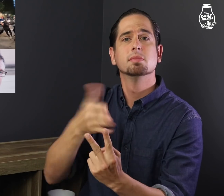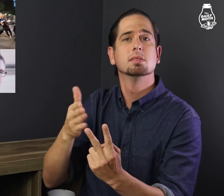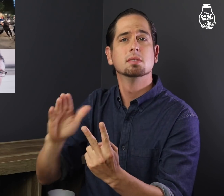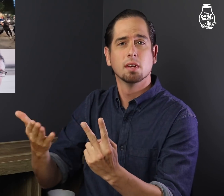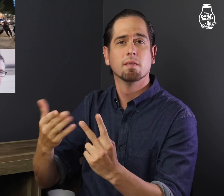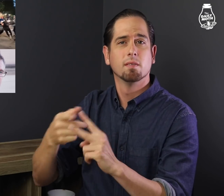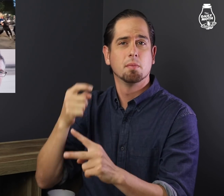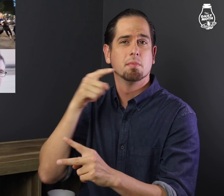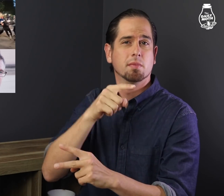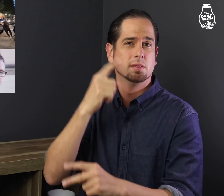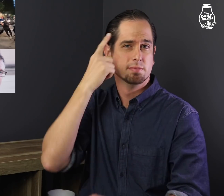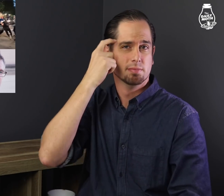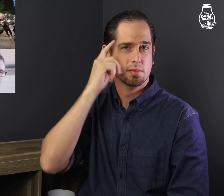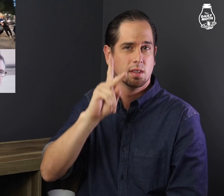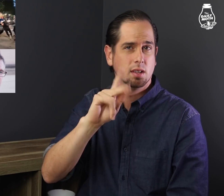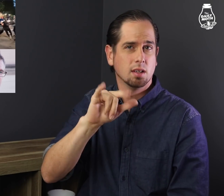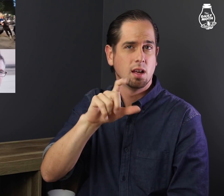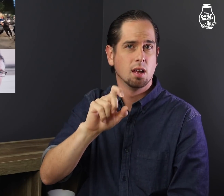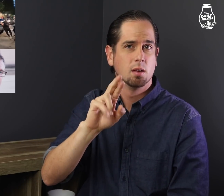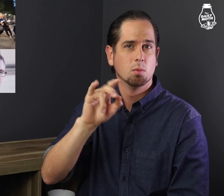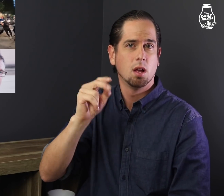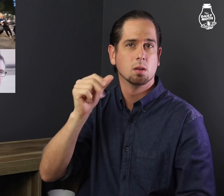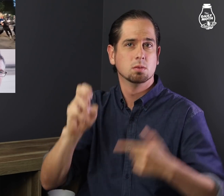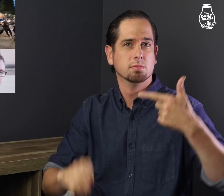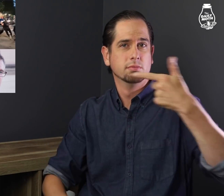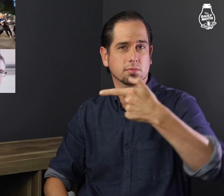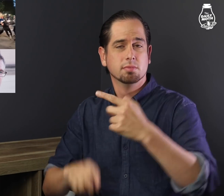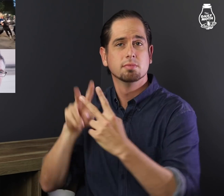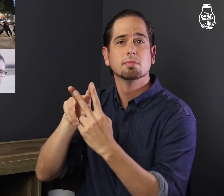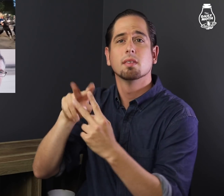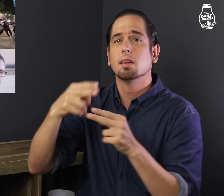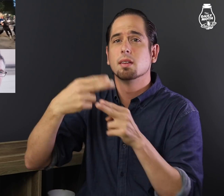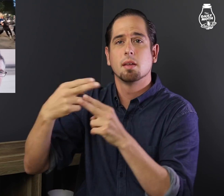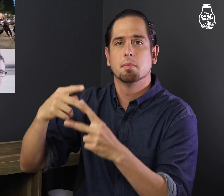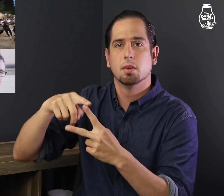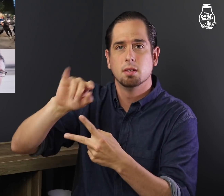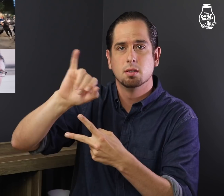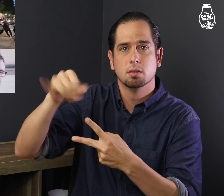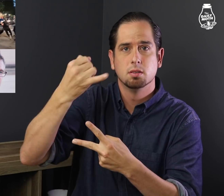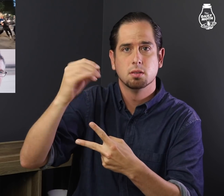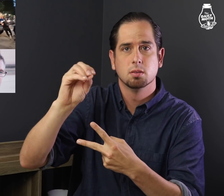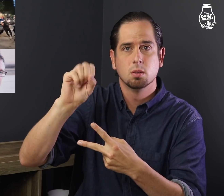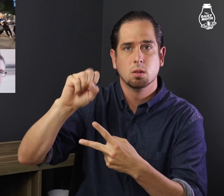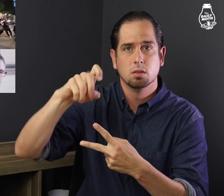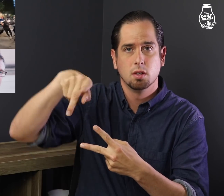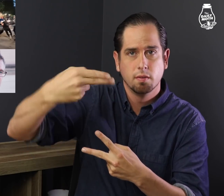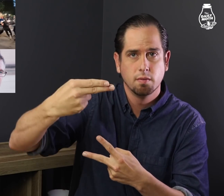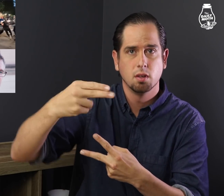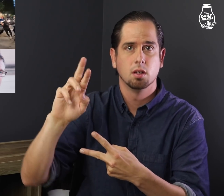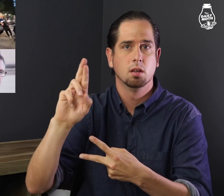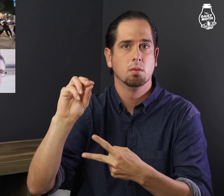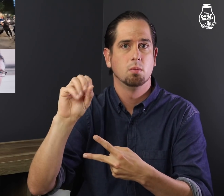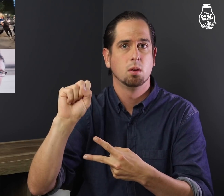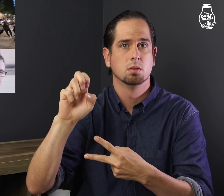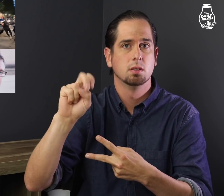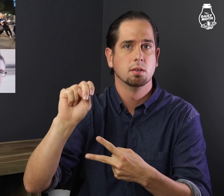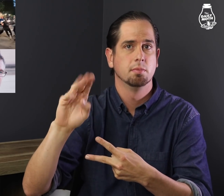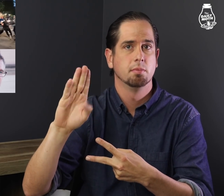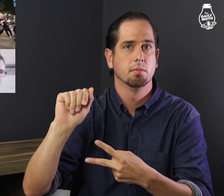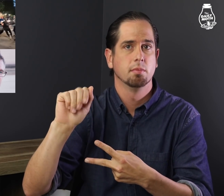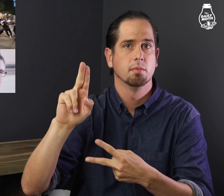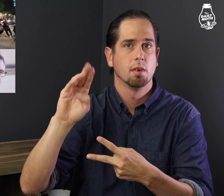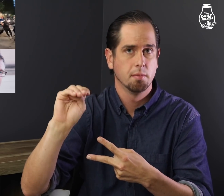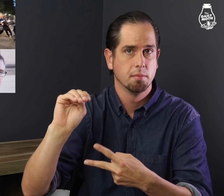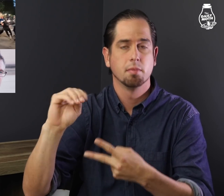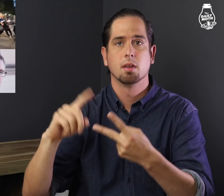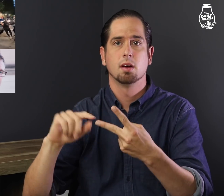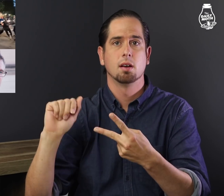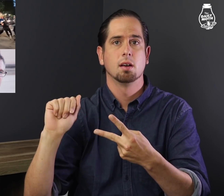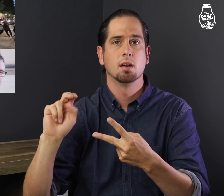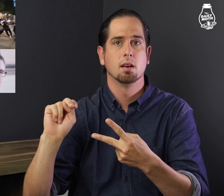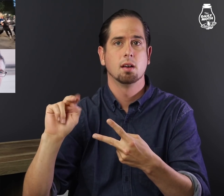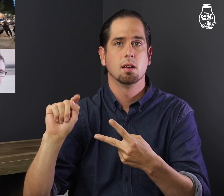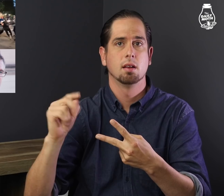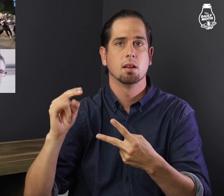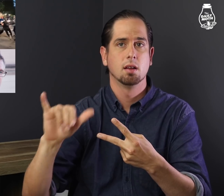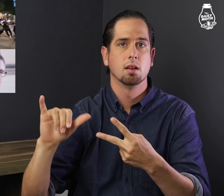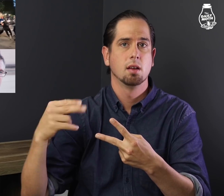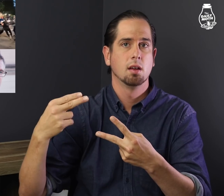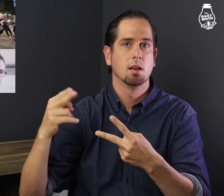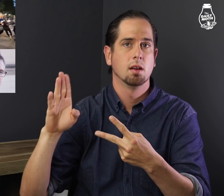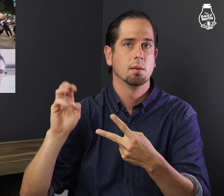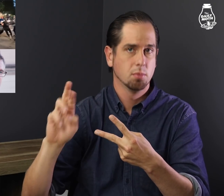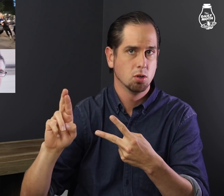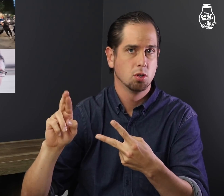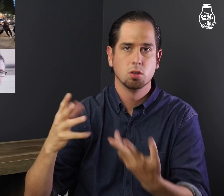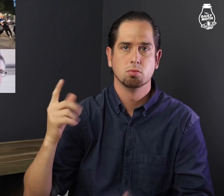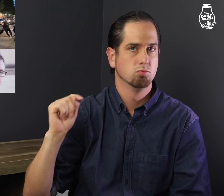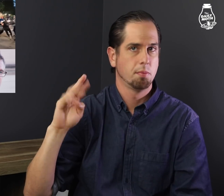their names are Joseph Rosenbaum and Anthony Huber.